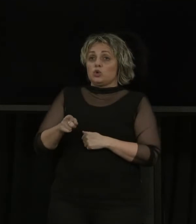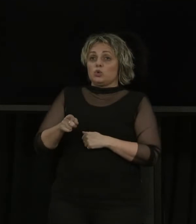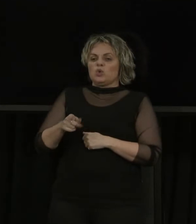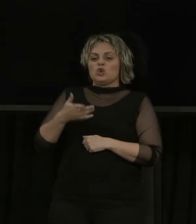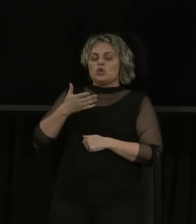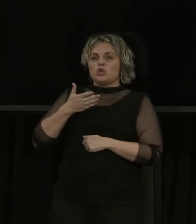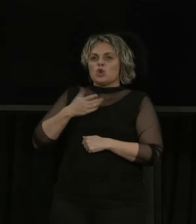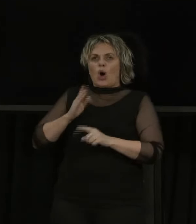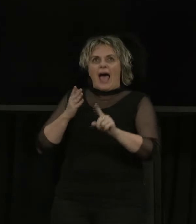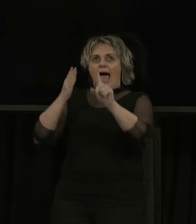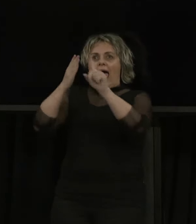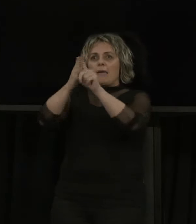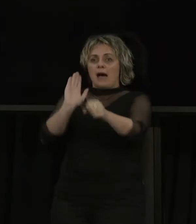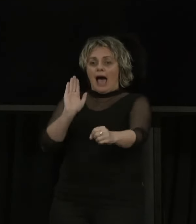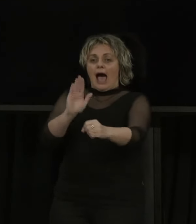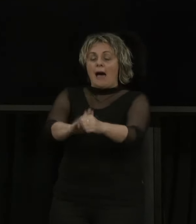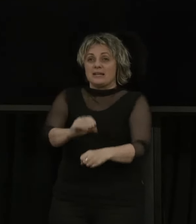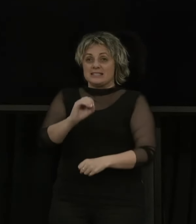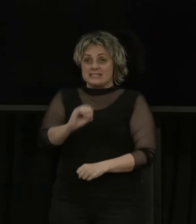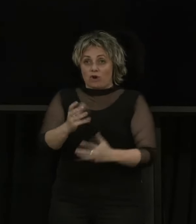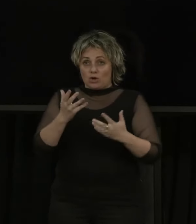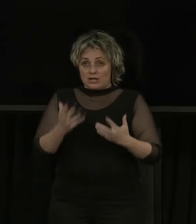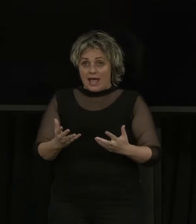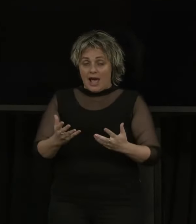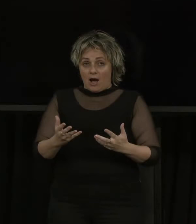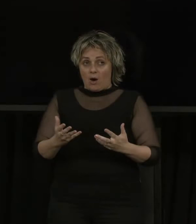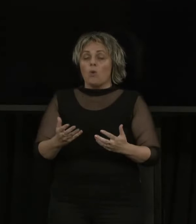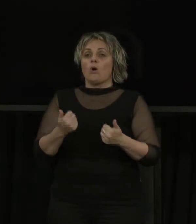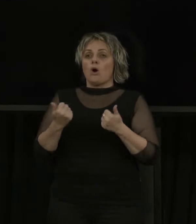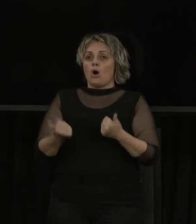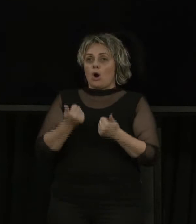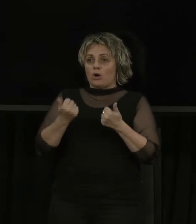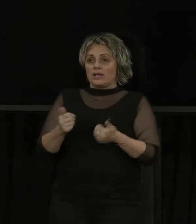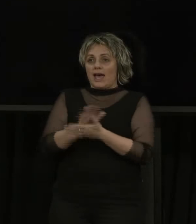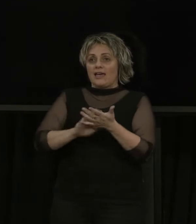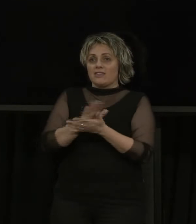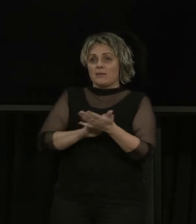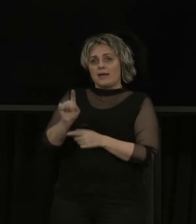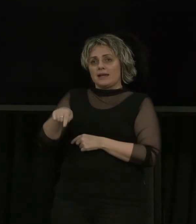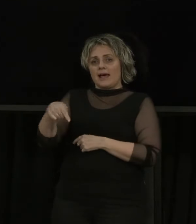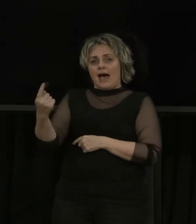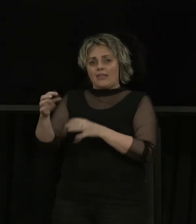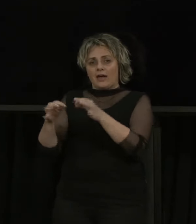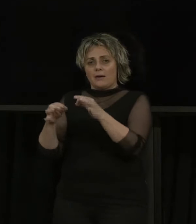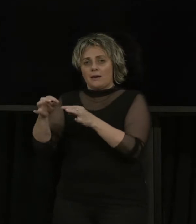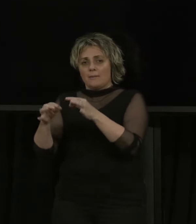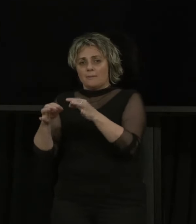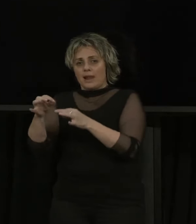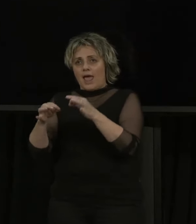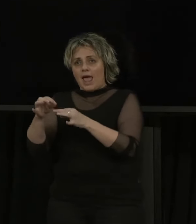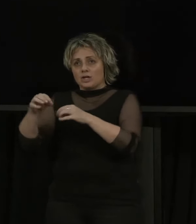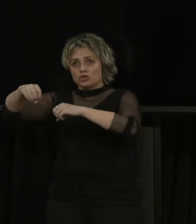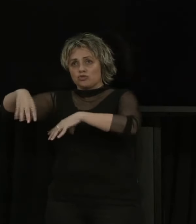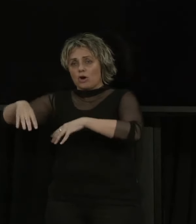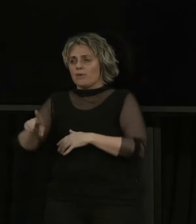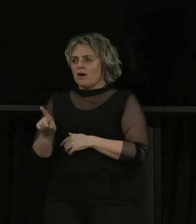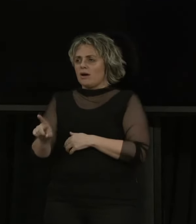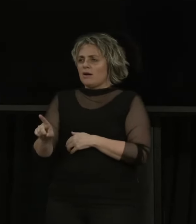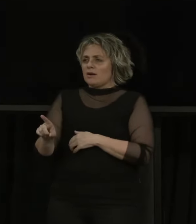either.